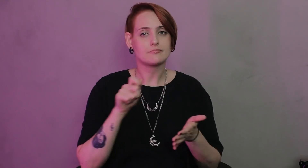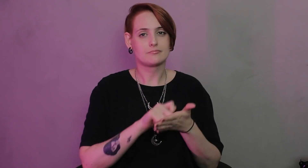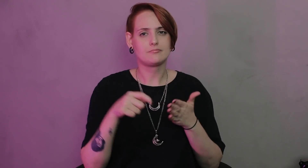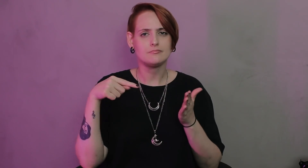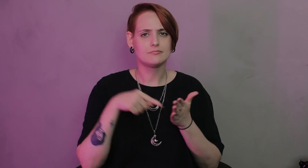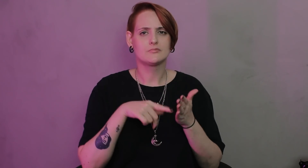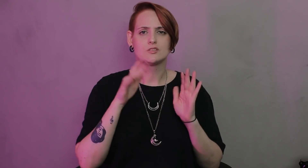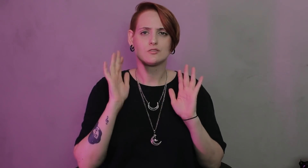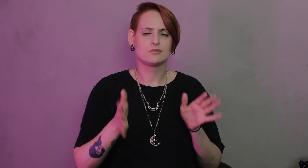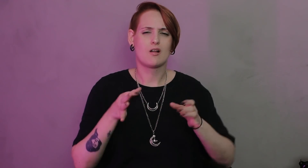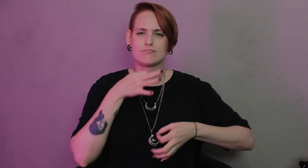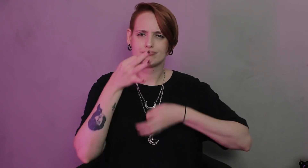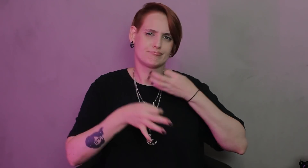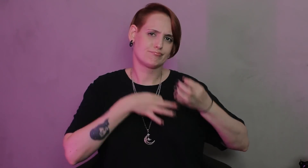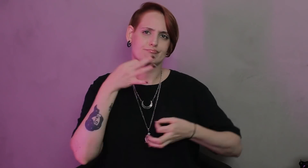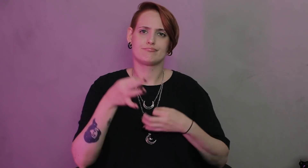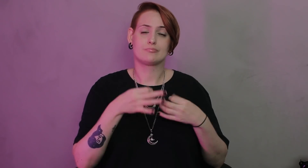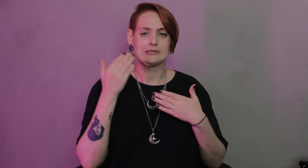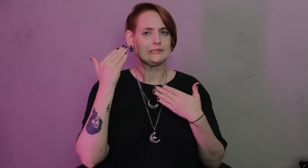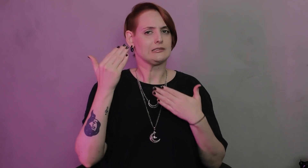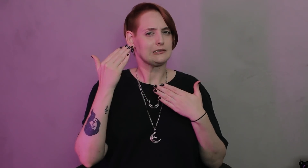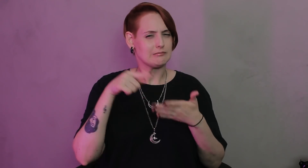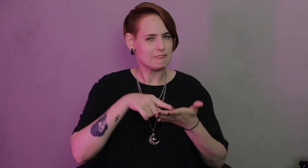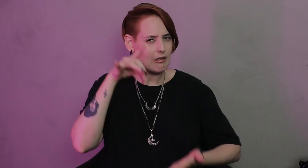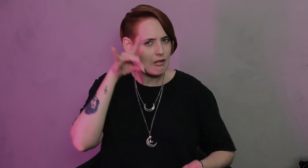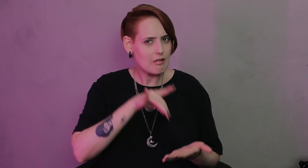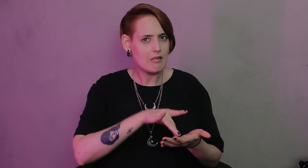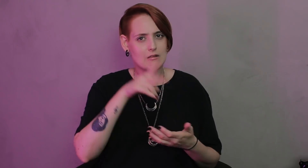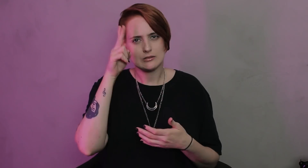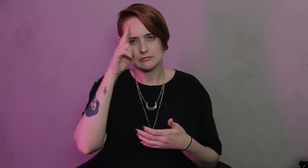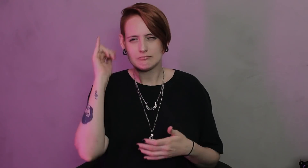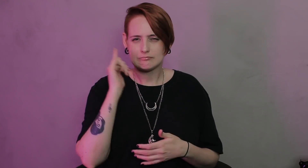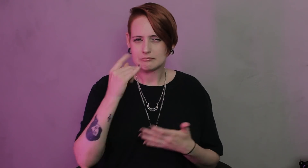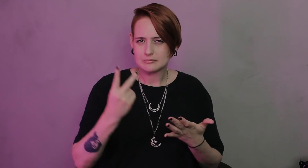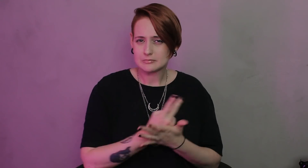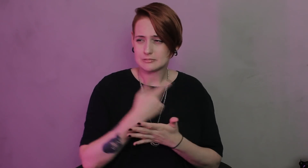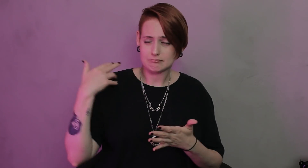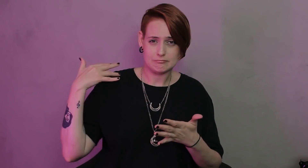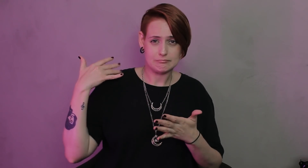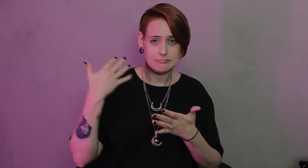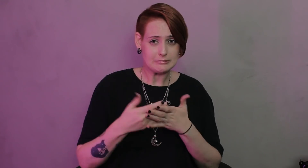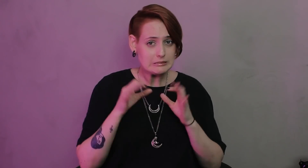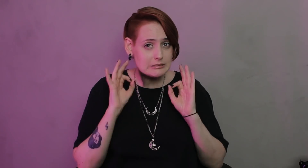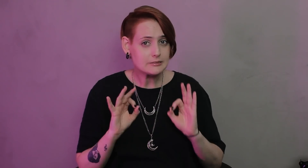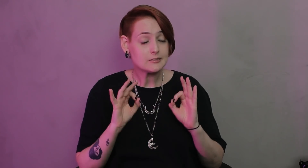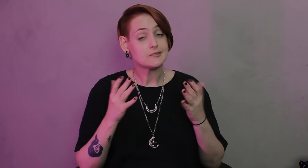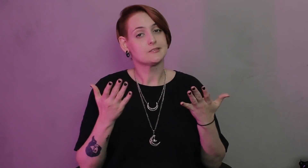The book garnered much criticism, doubting the truth of the reports.